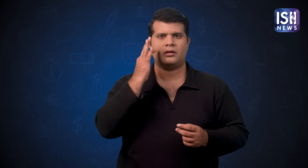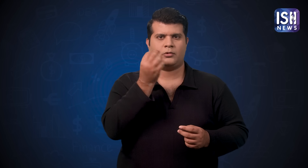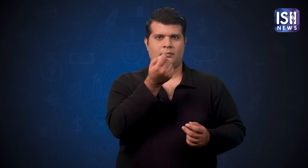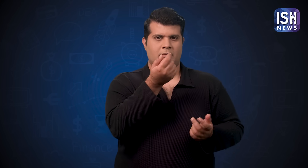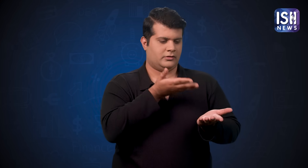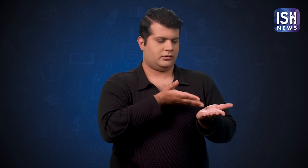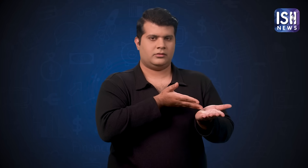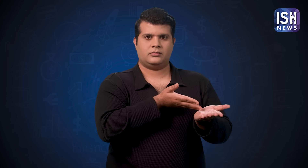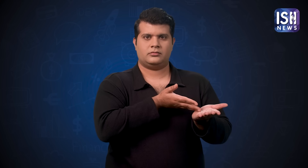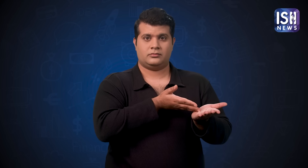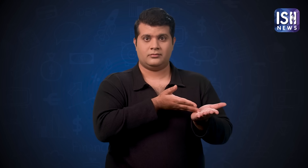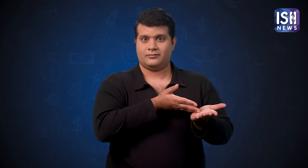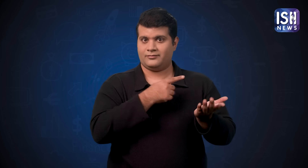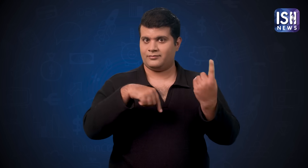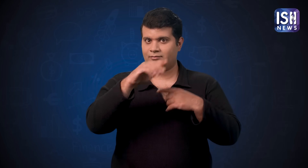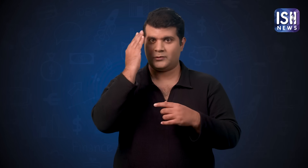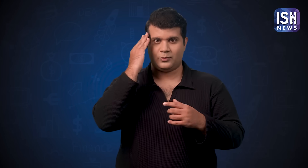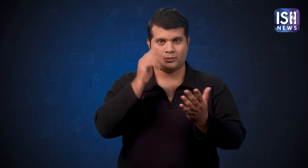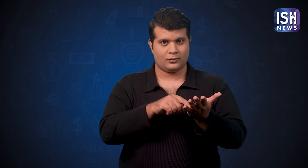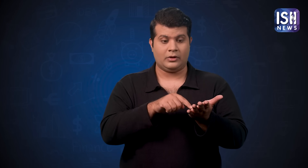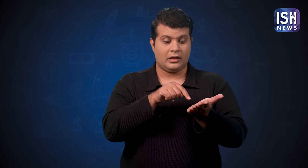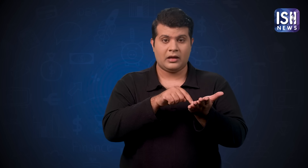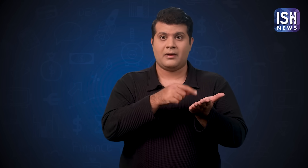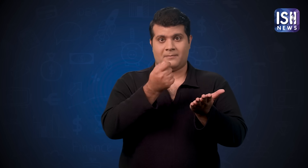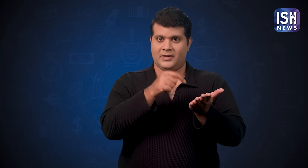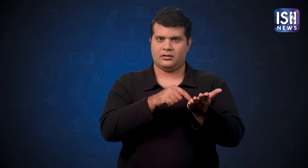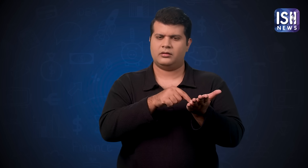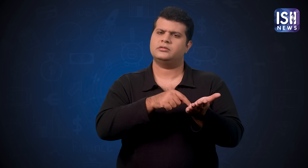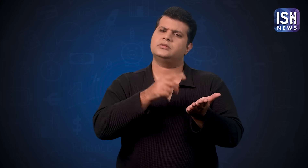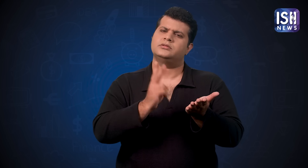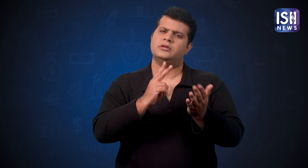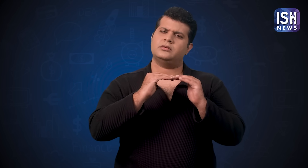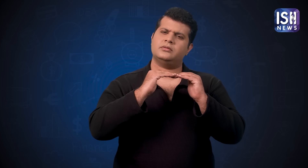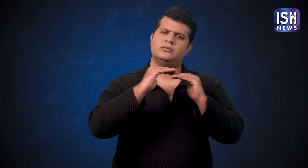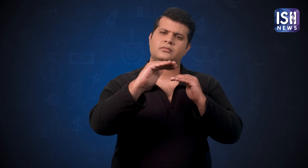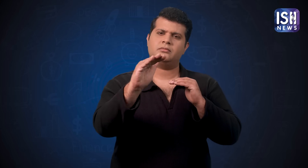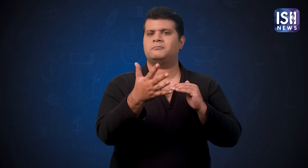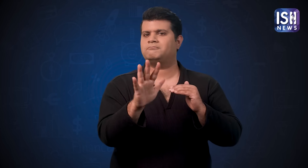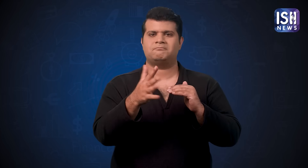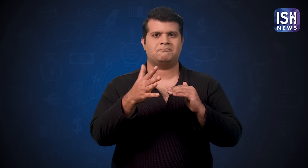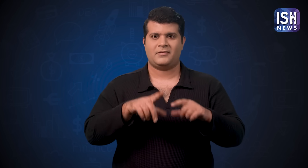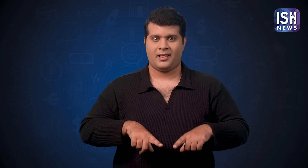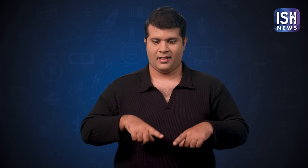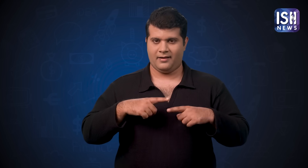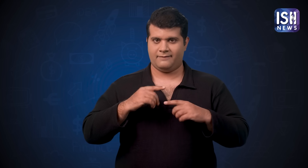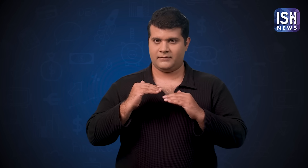Money truly is king, as we all know. Does the value of money stay the same? No, it doesn’t.